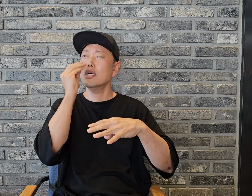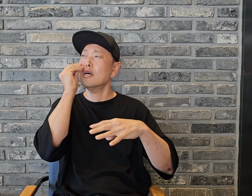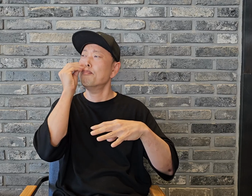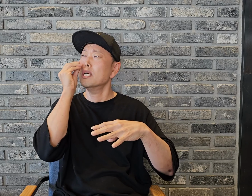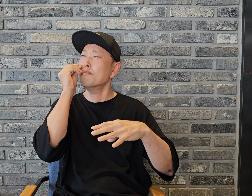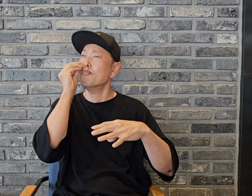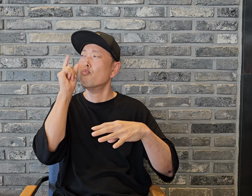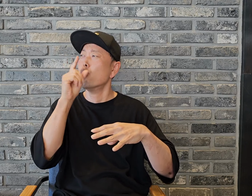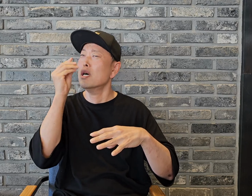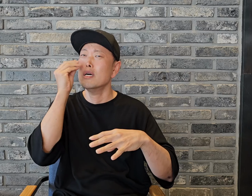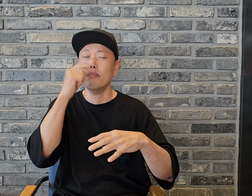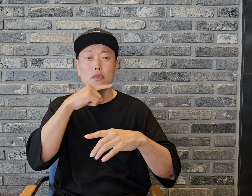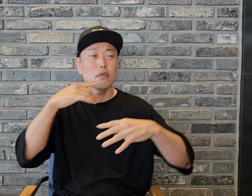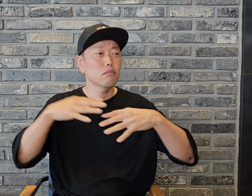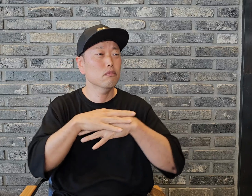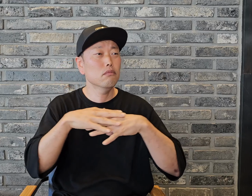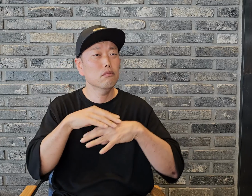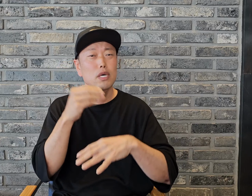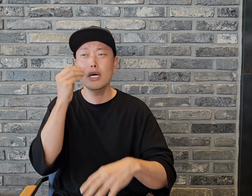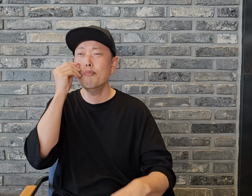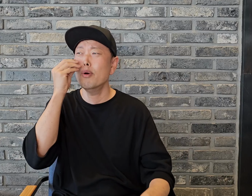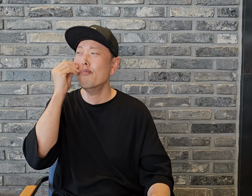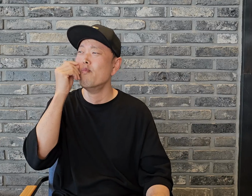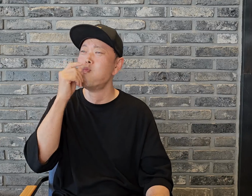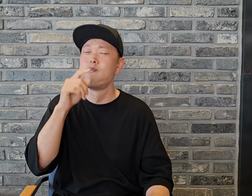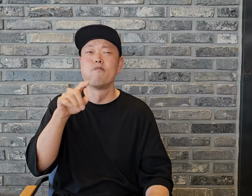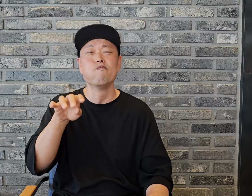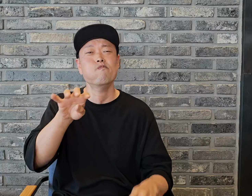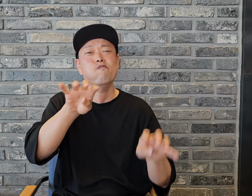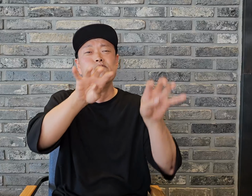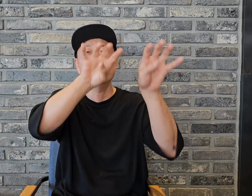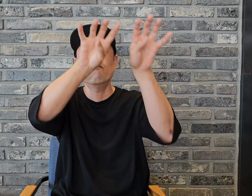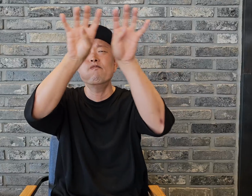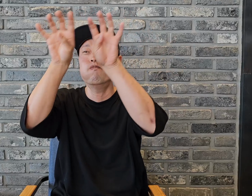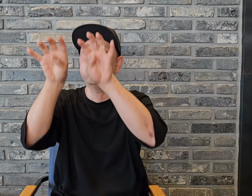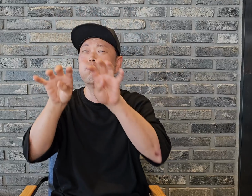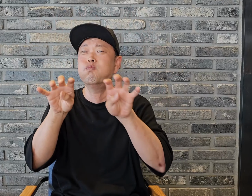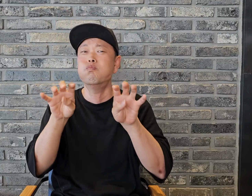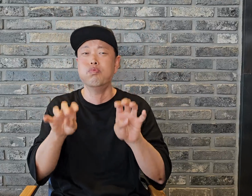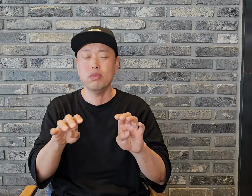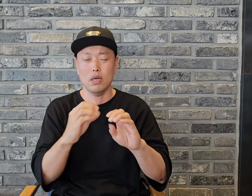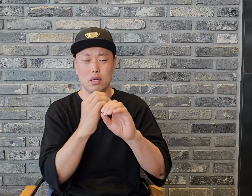It is expressed to the point where it is hard to imagine what it would mean if the sign word 'oil' is added to blood circulation. It gets weird. It's correct to express